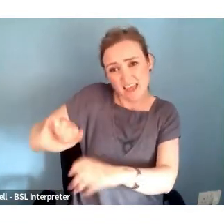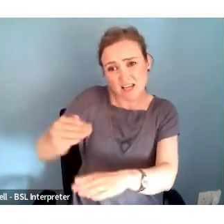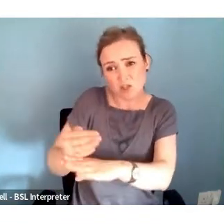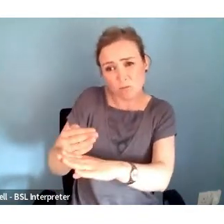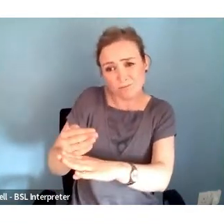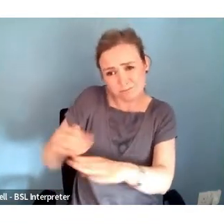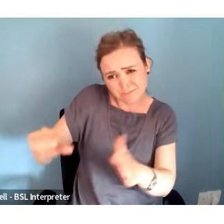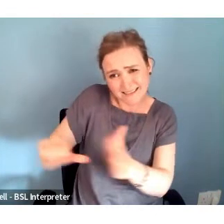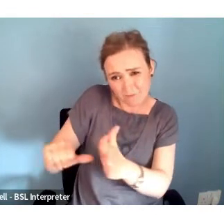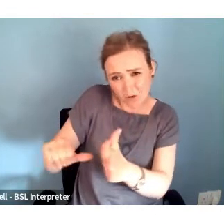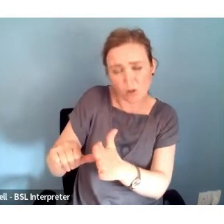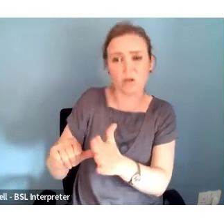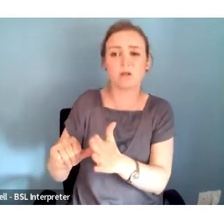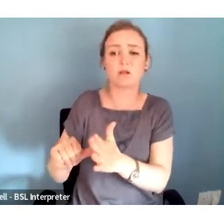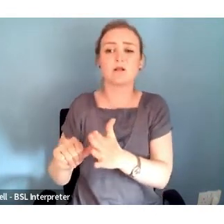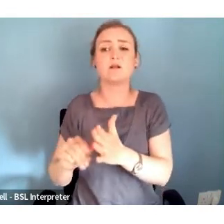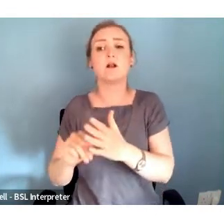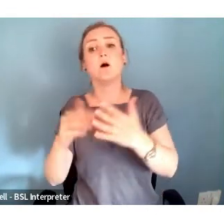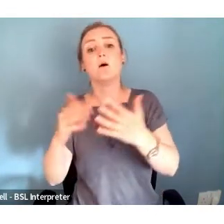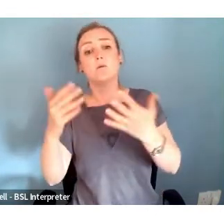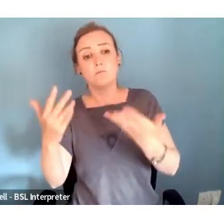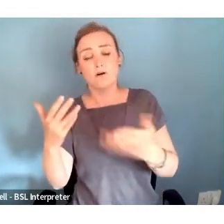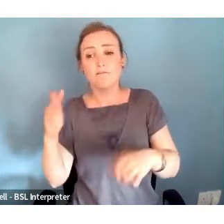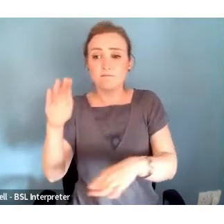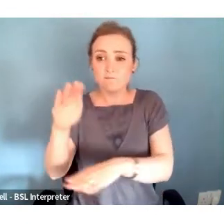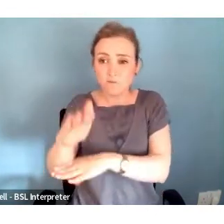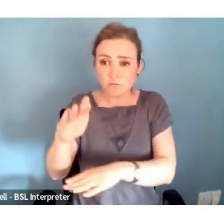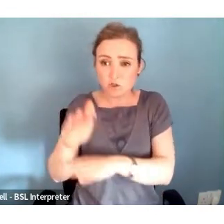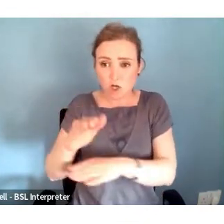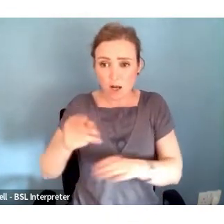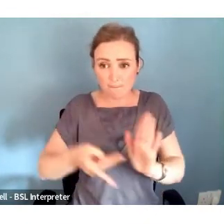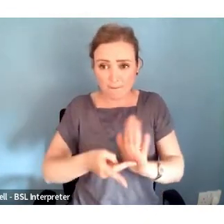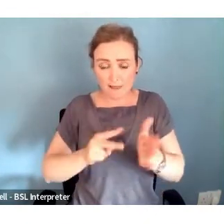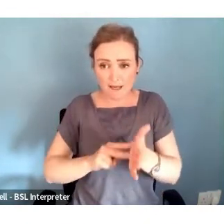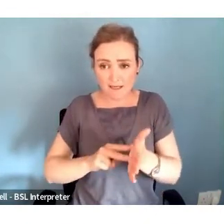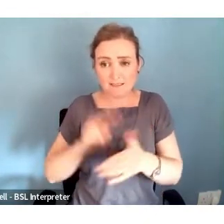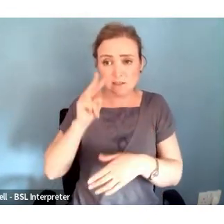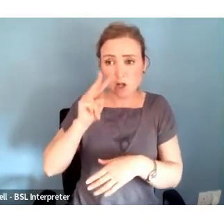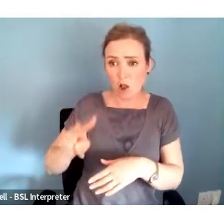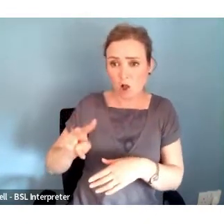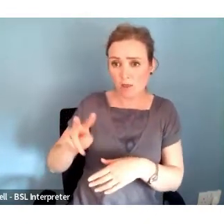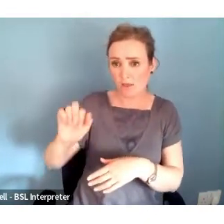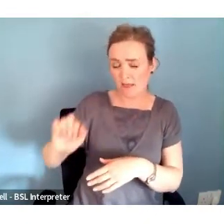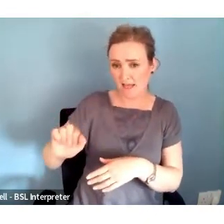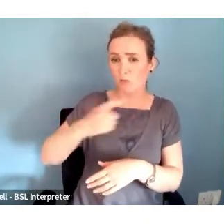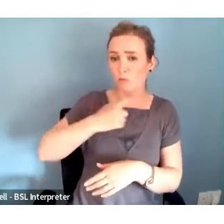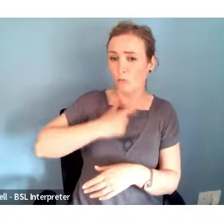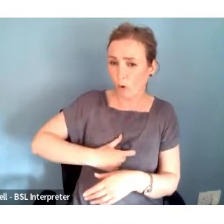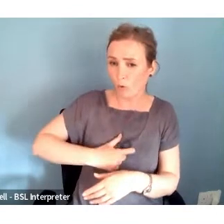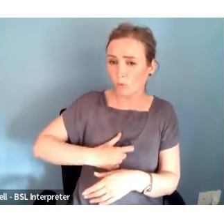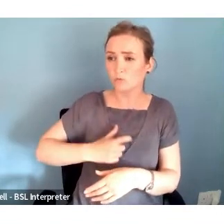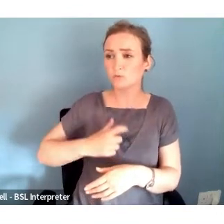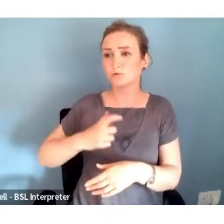. But we do have future plans to look at those roles as well, to make sure that they are genuine